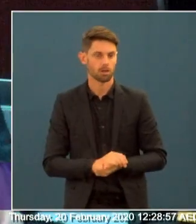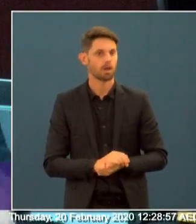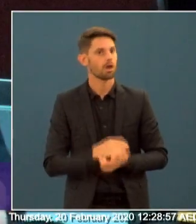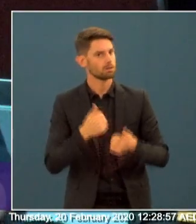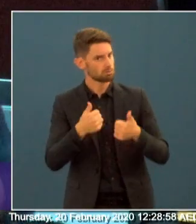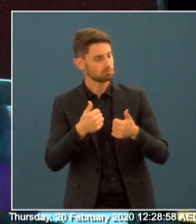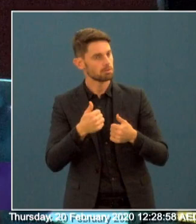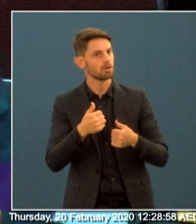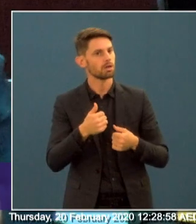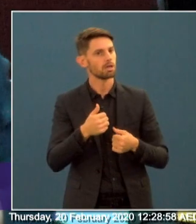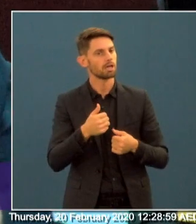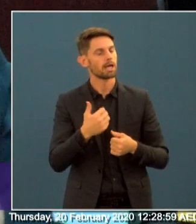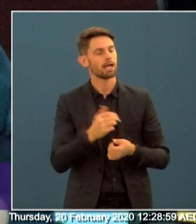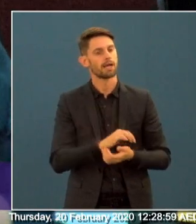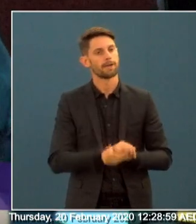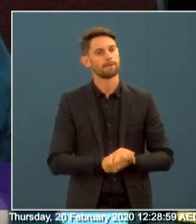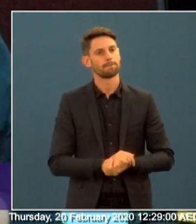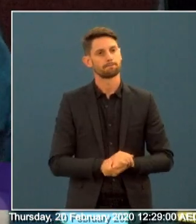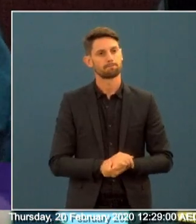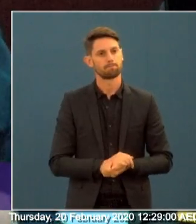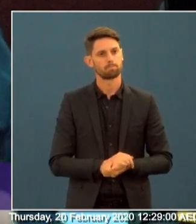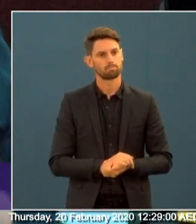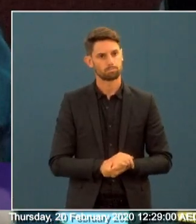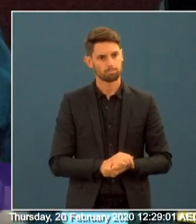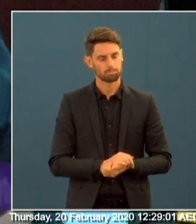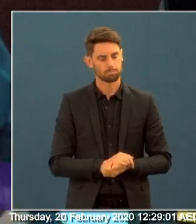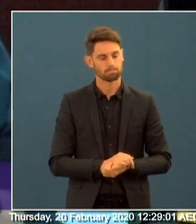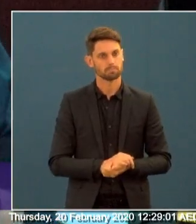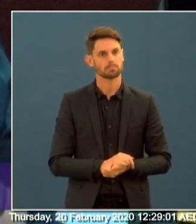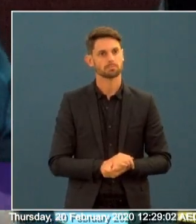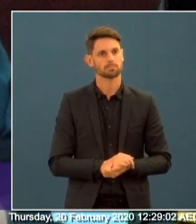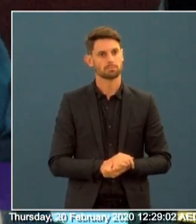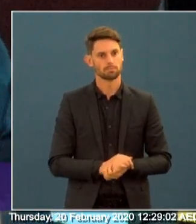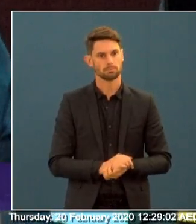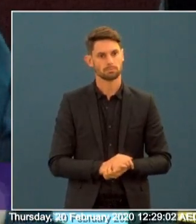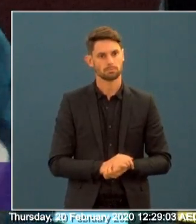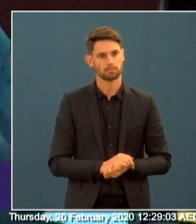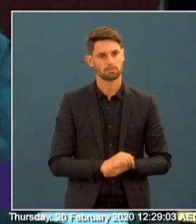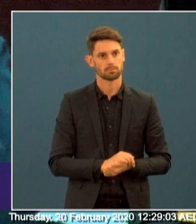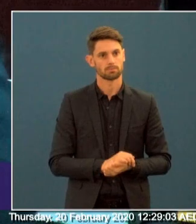to part of a statement that has been provided to the Commission by Mr Head